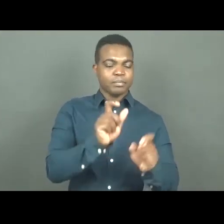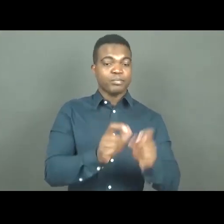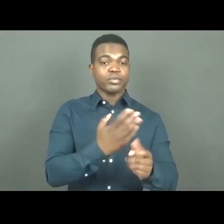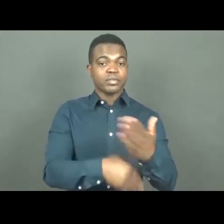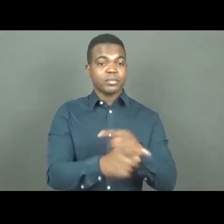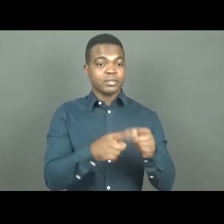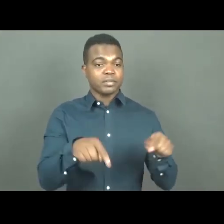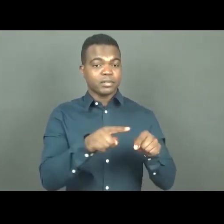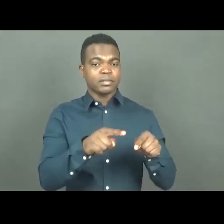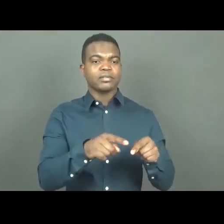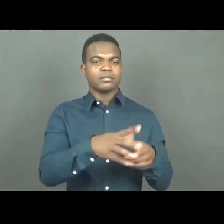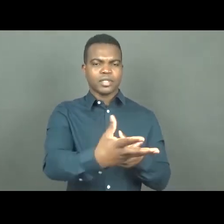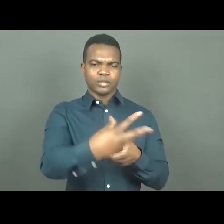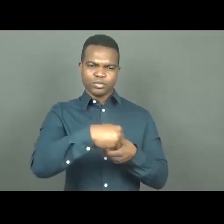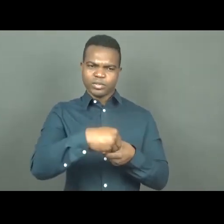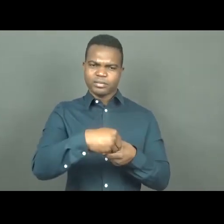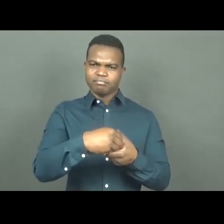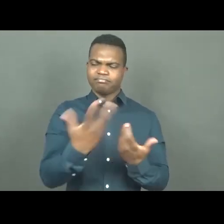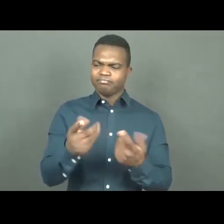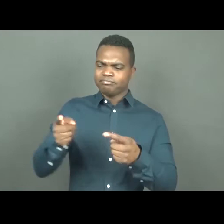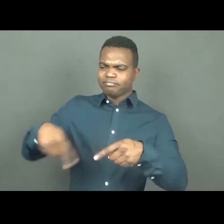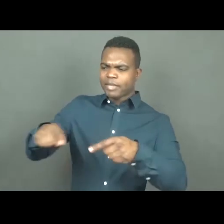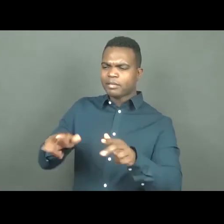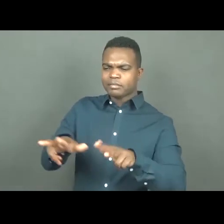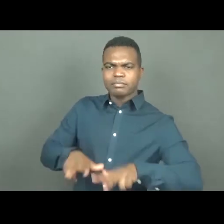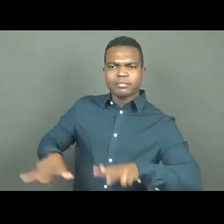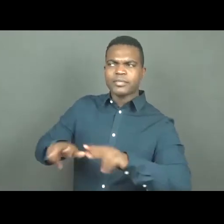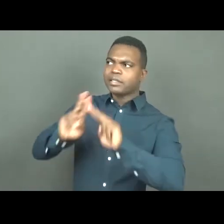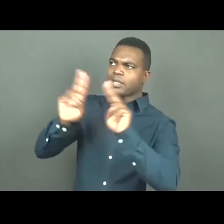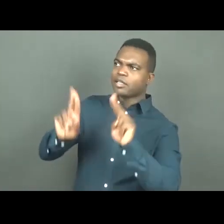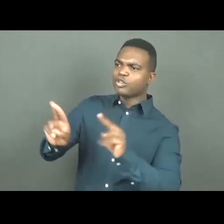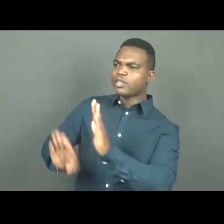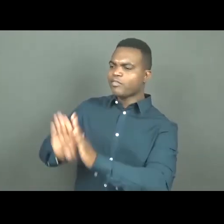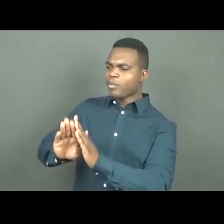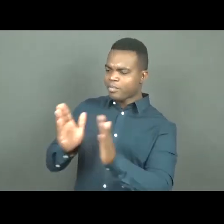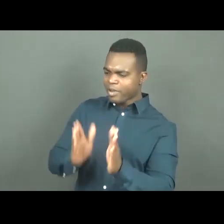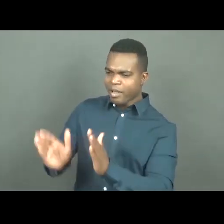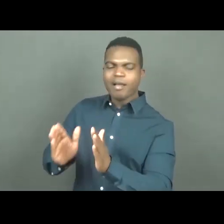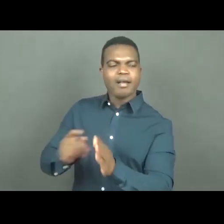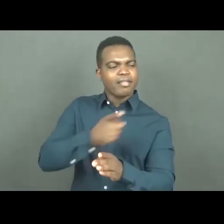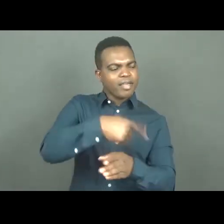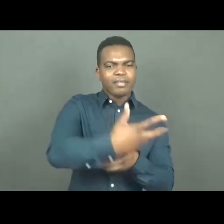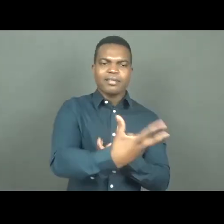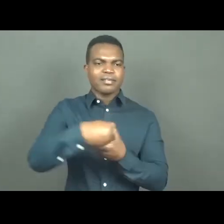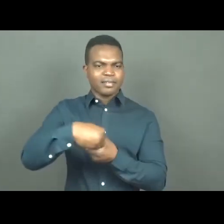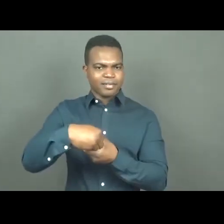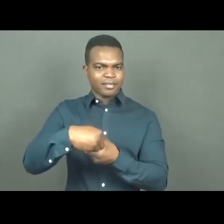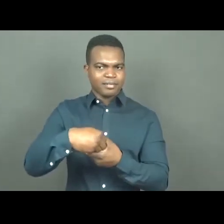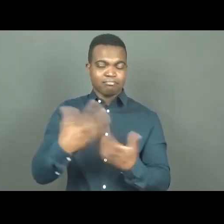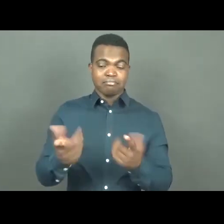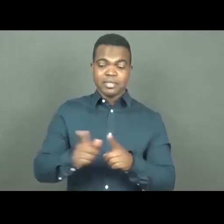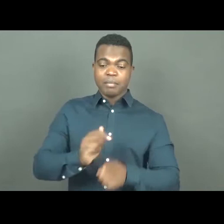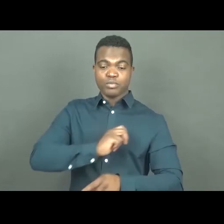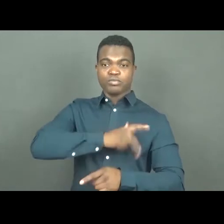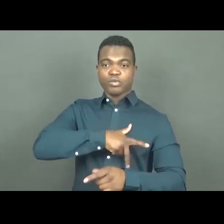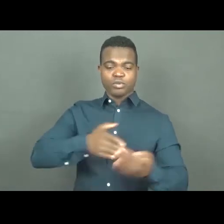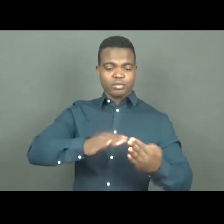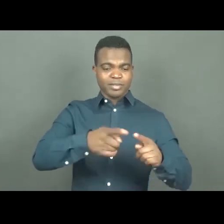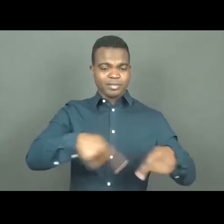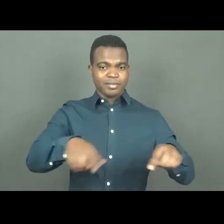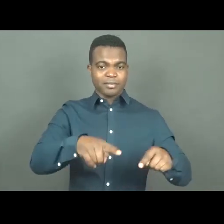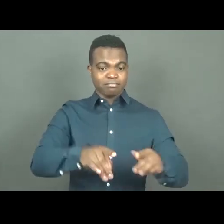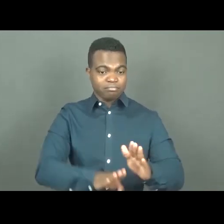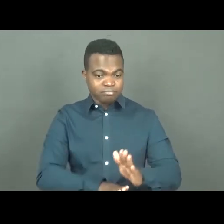on an equal basis with others. Disaggregated data can provide a better comparative picture of the